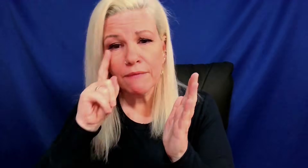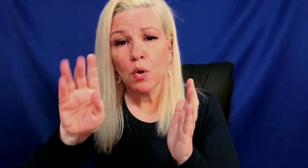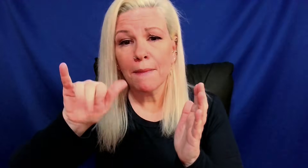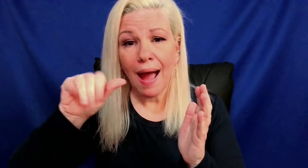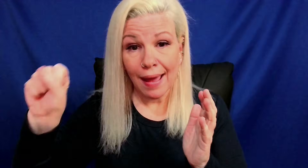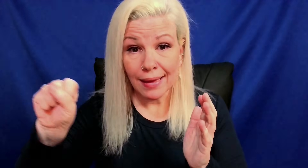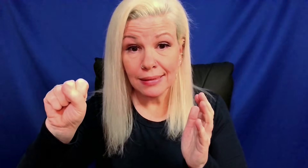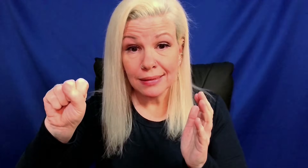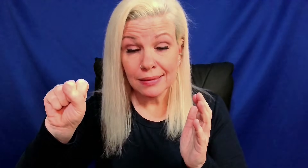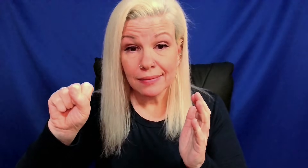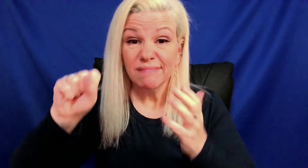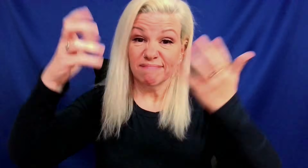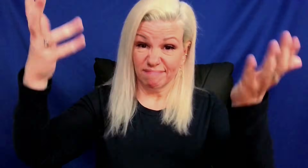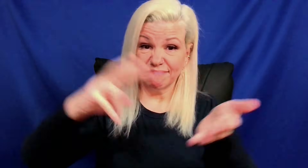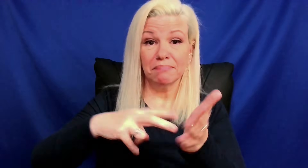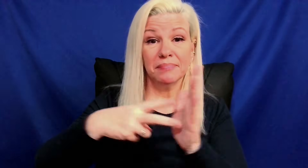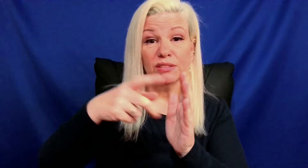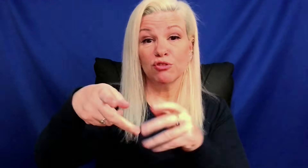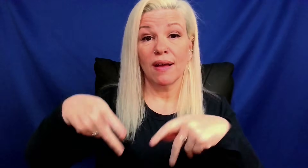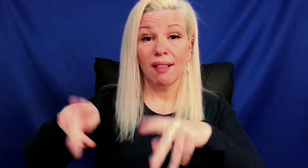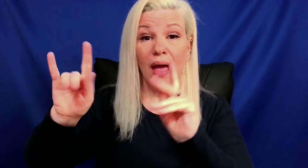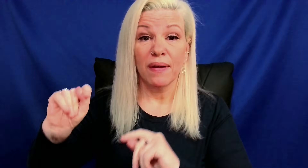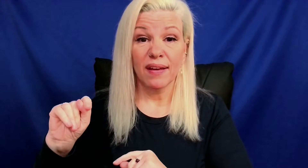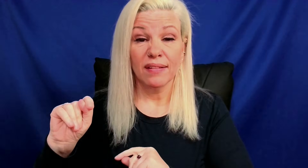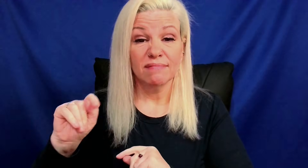That is a decision to allow discrimination.